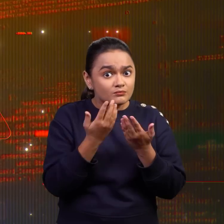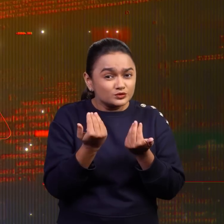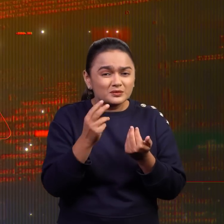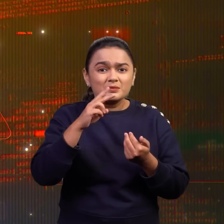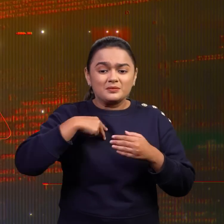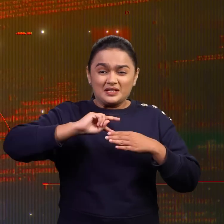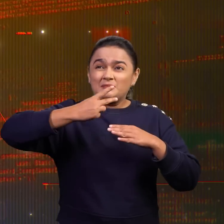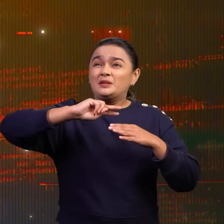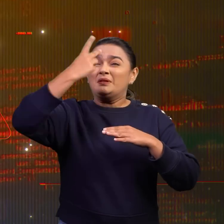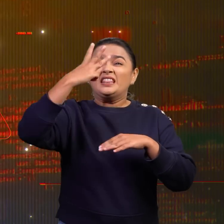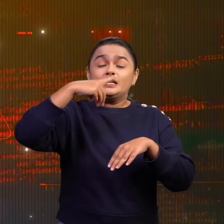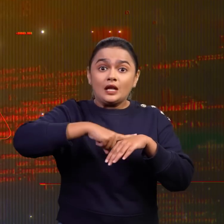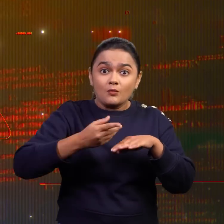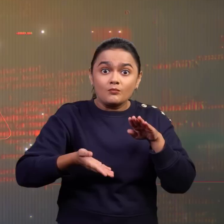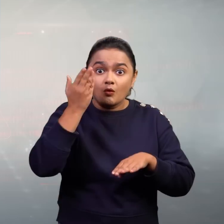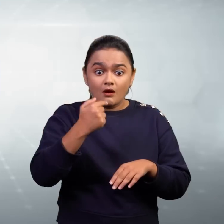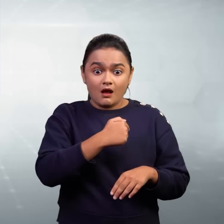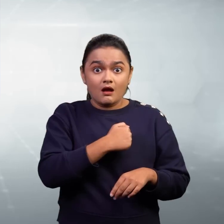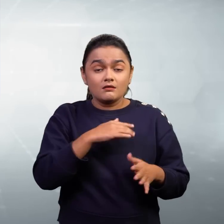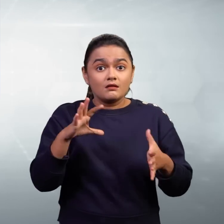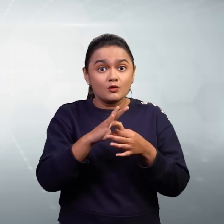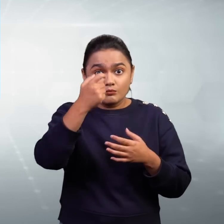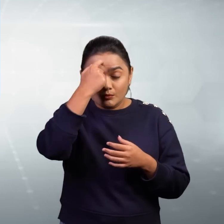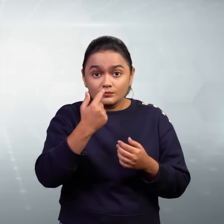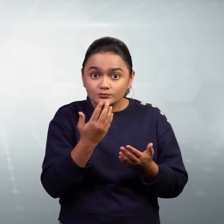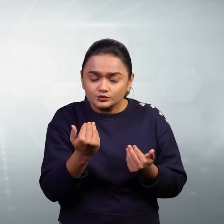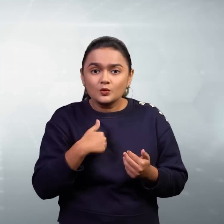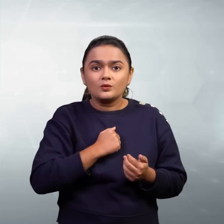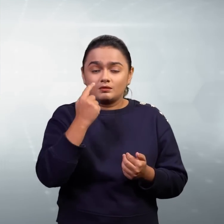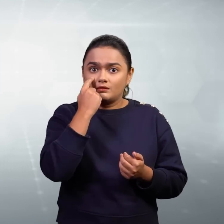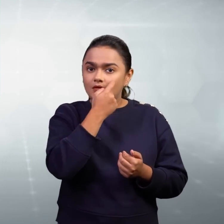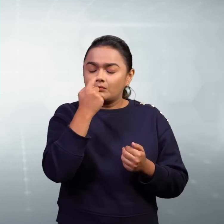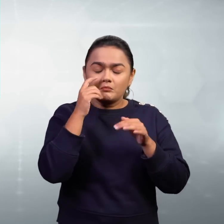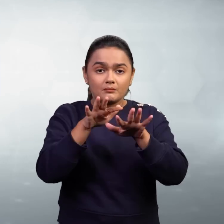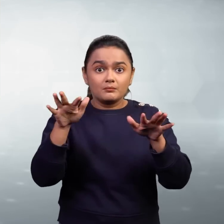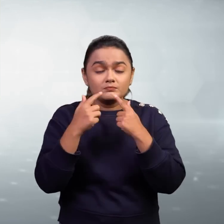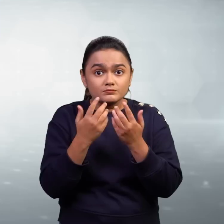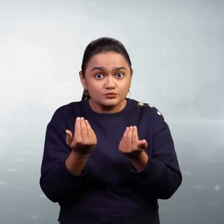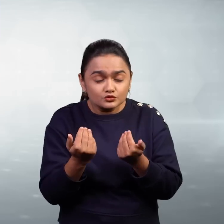We are 3 times more likely to develop heart disease or experience vision loss.